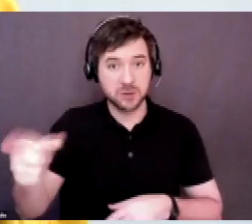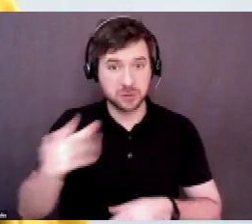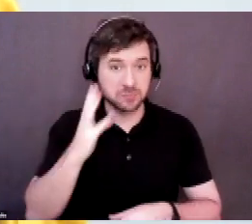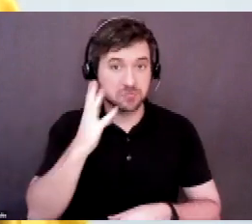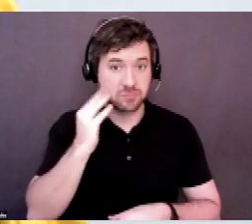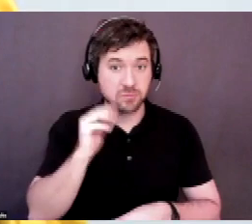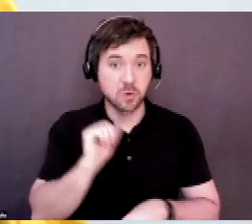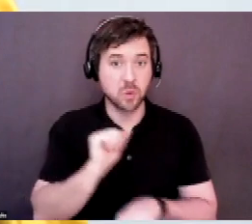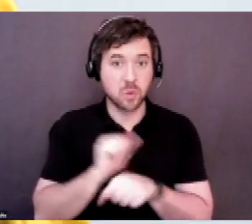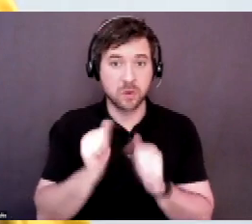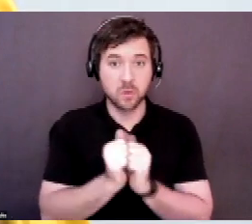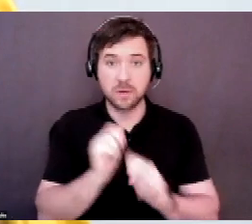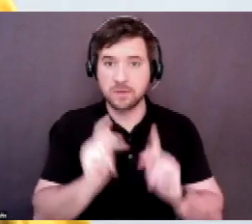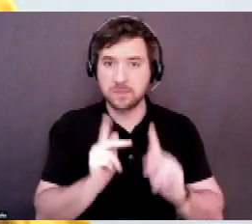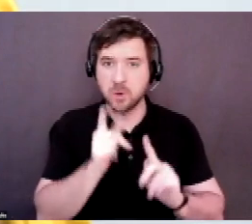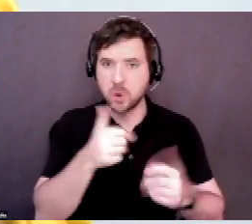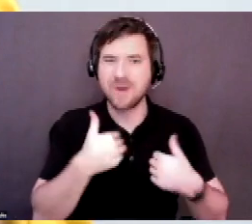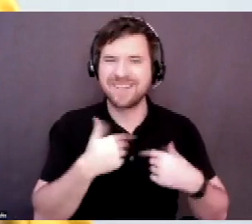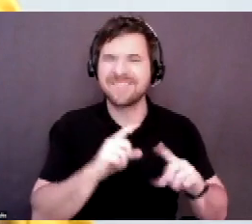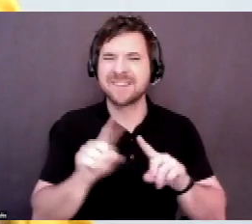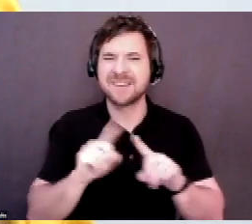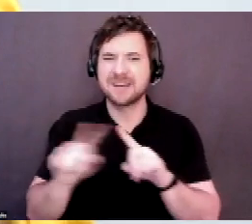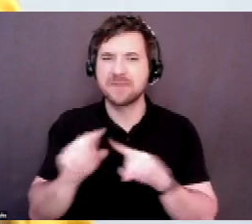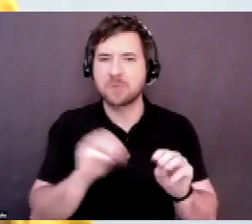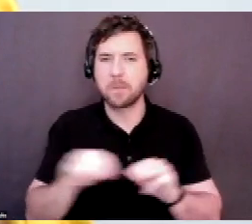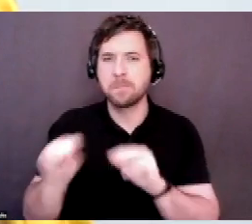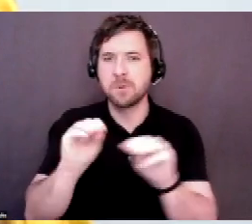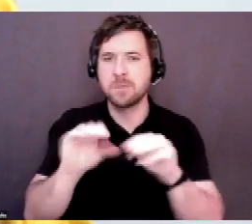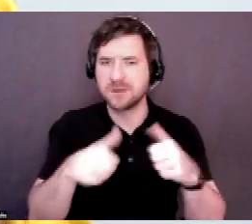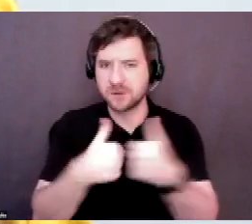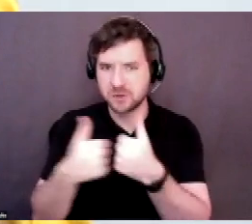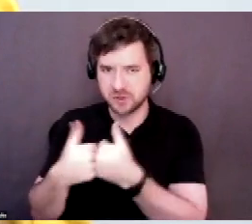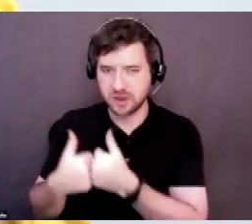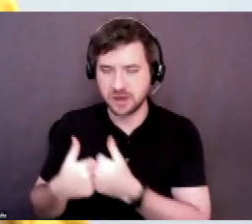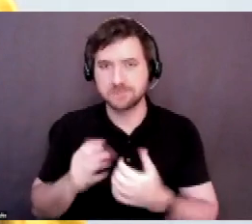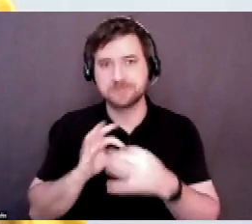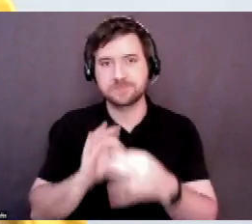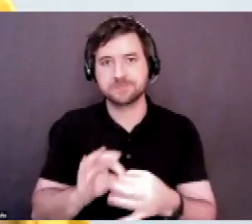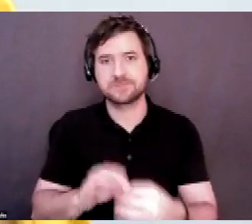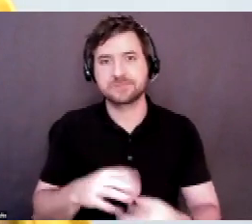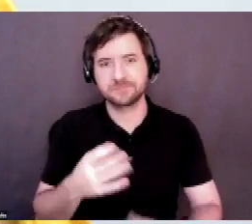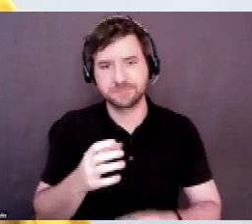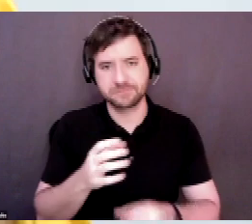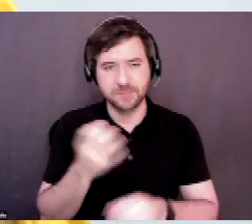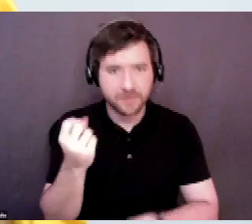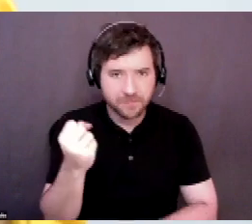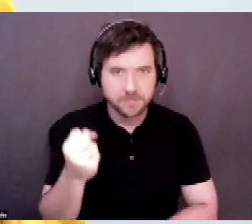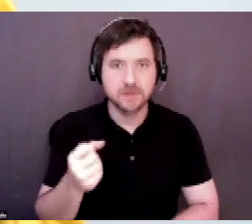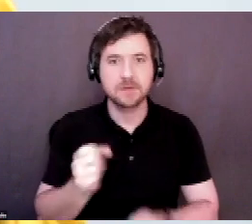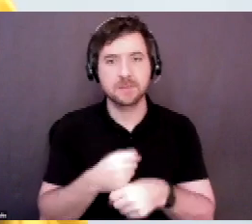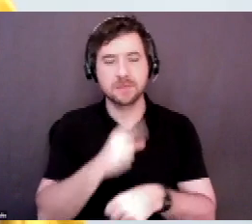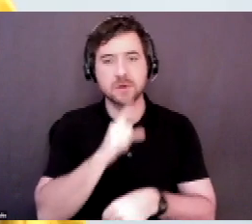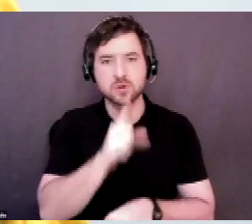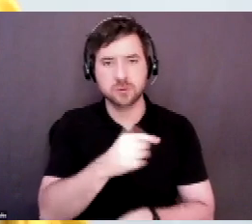had different mobility challenges, right? With lactating and making sure that, you know, breastfeeding was successful.